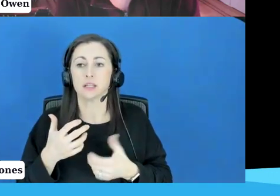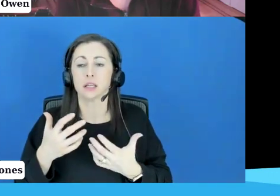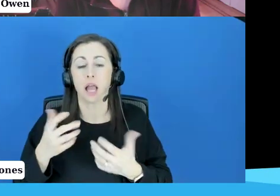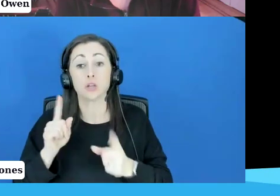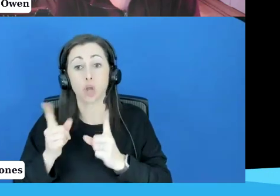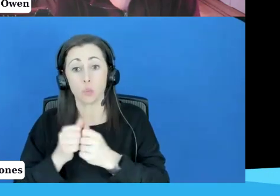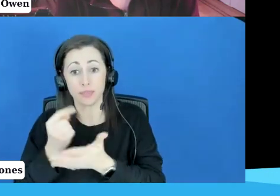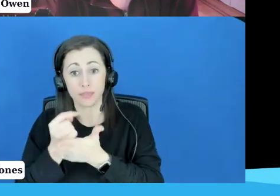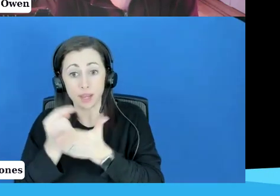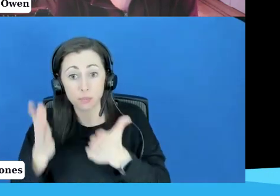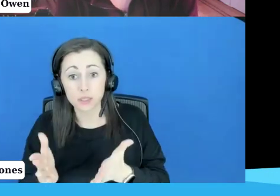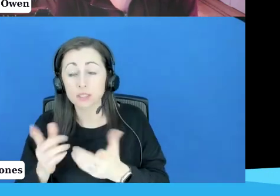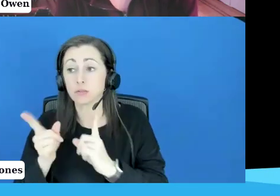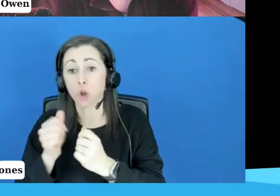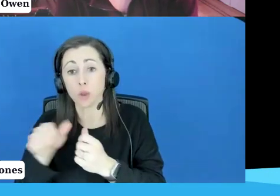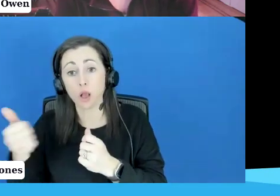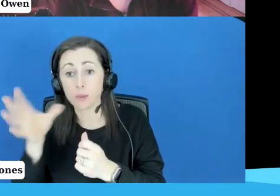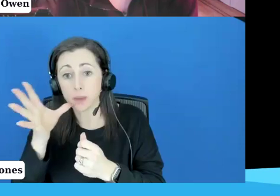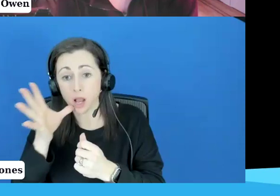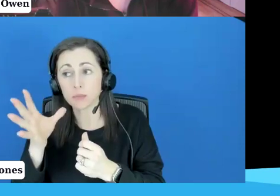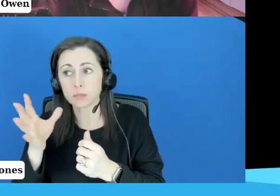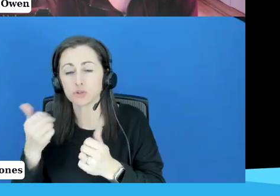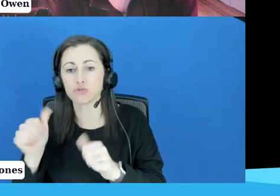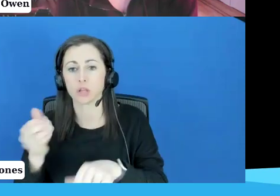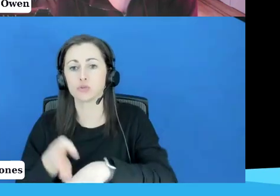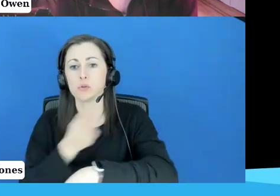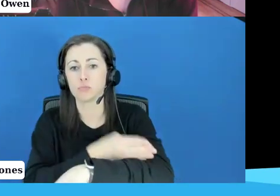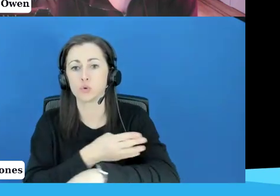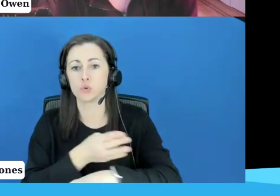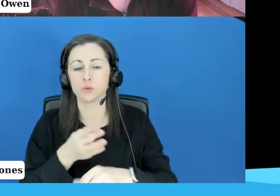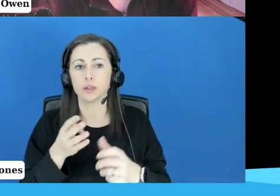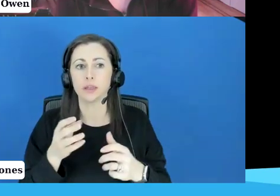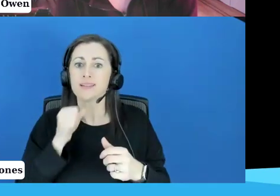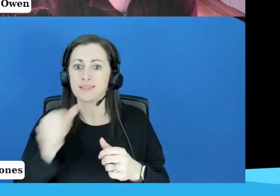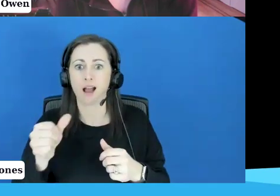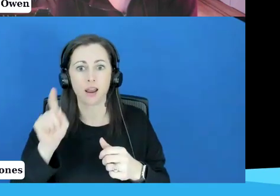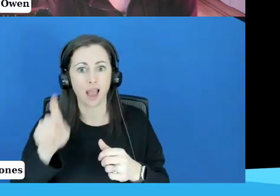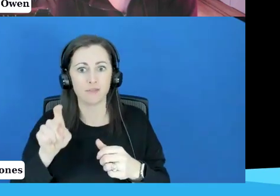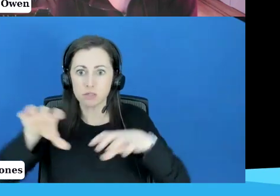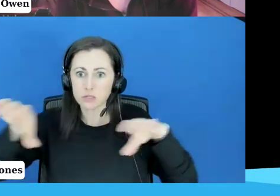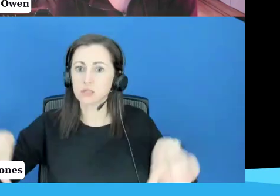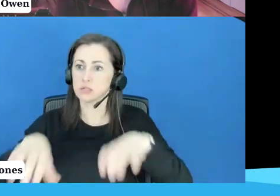and I'm doing a lot better with feeling like I have to go the extra mile to prove that I can do certain things for my children.